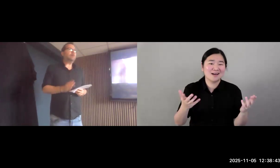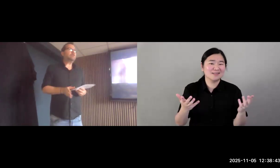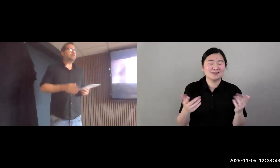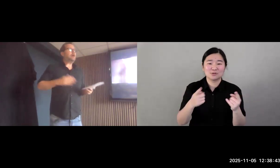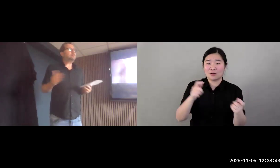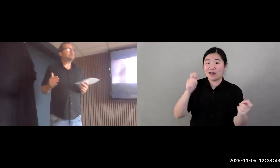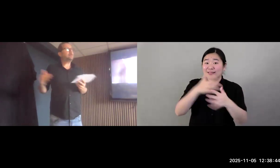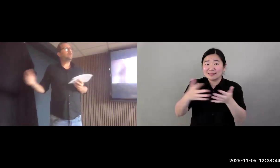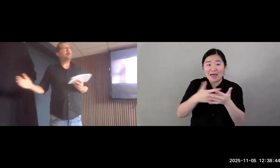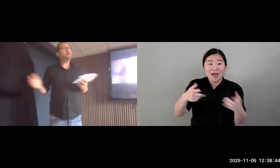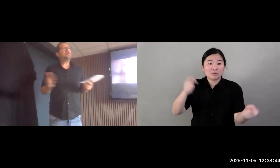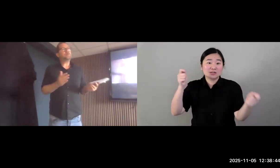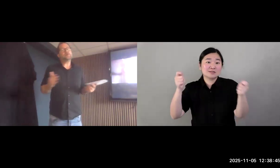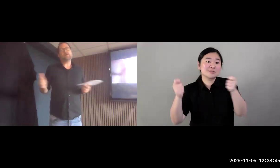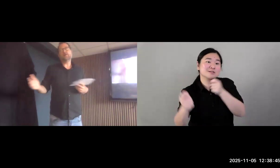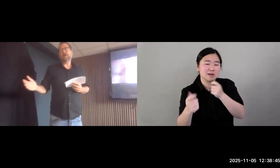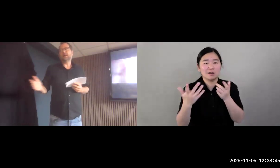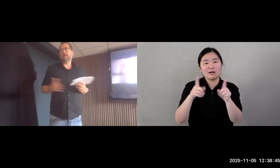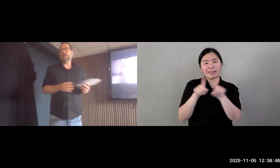or language varieties that are related to each other.